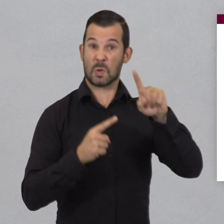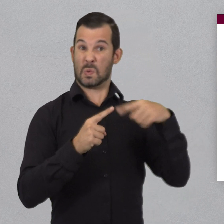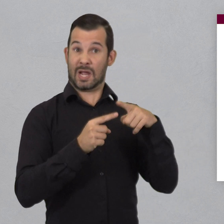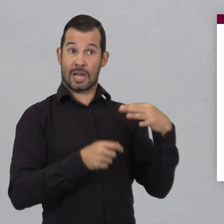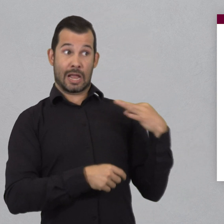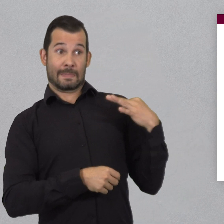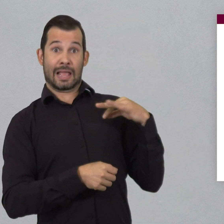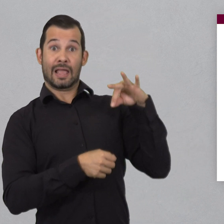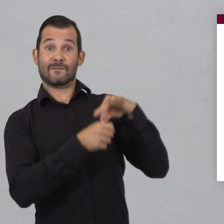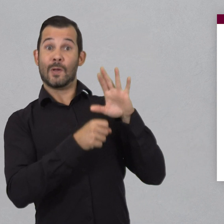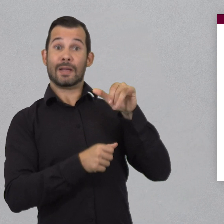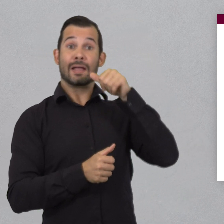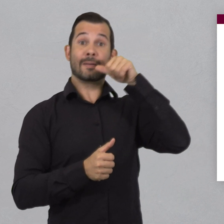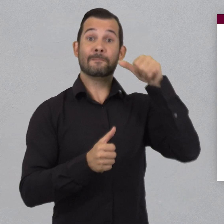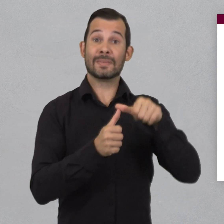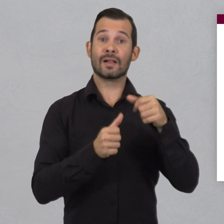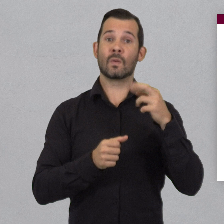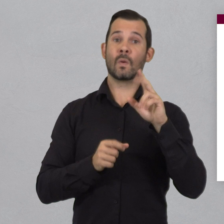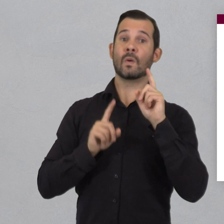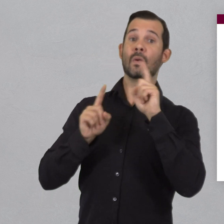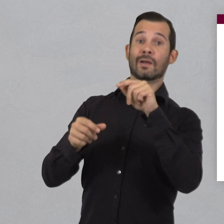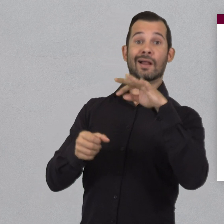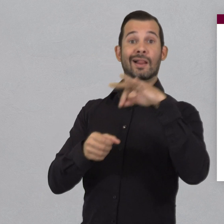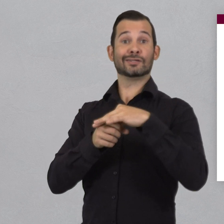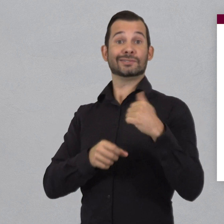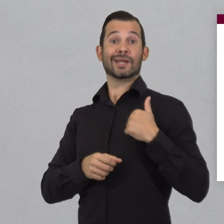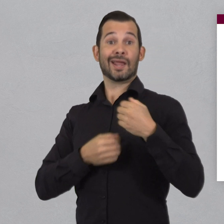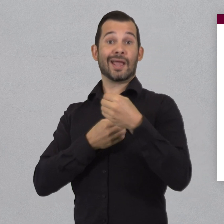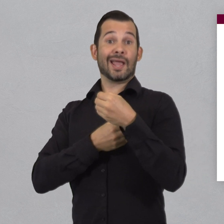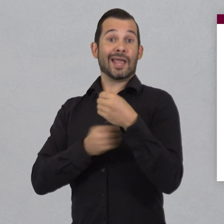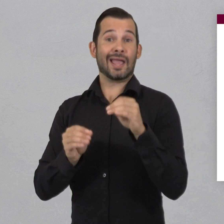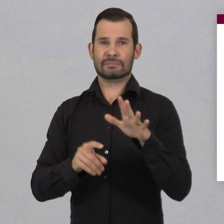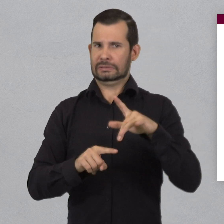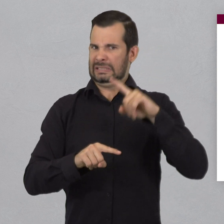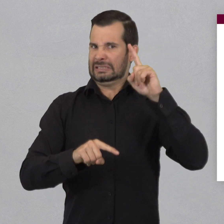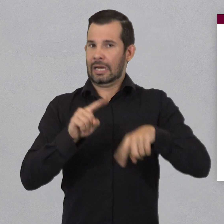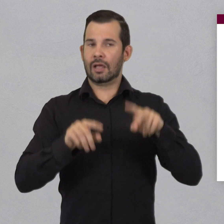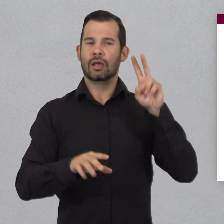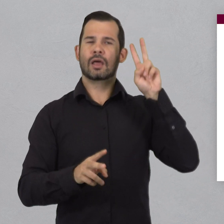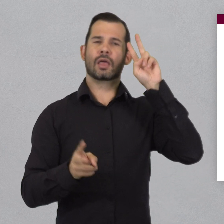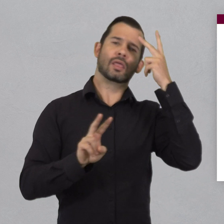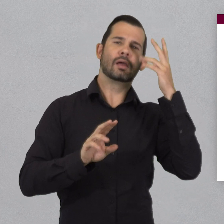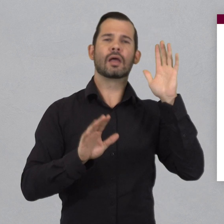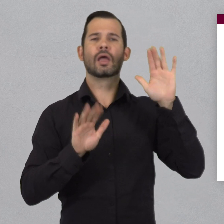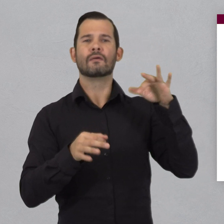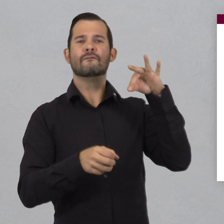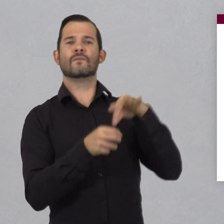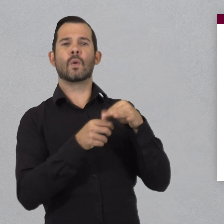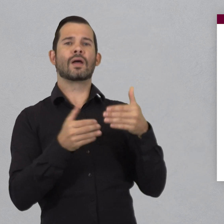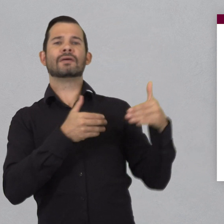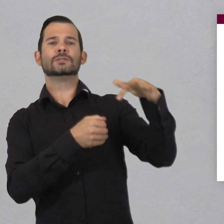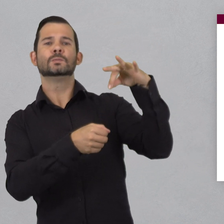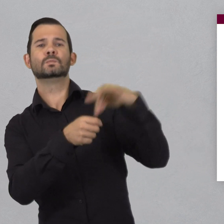Once you apply to vote by mail or at an Elections Canada office, you can’t change your mind and vote